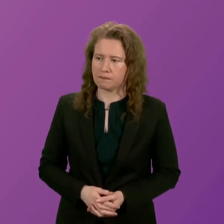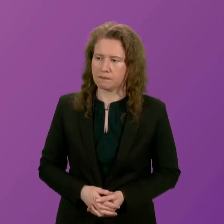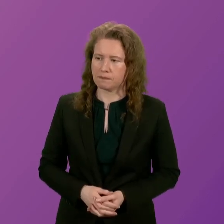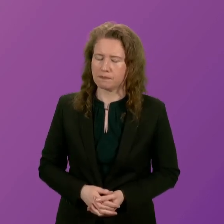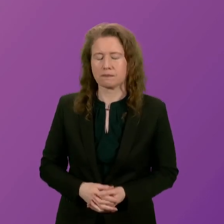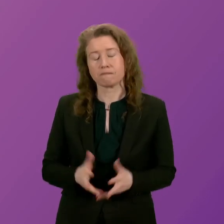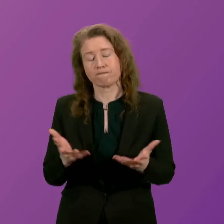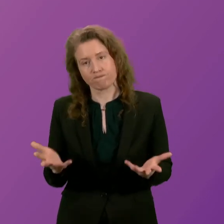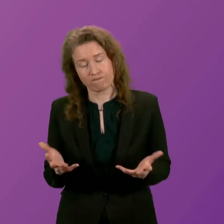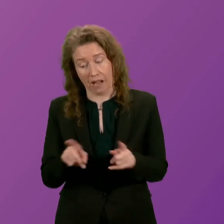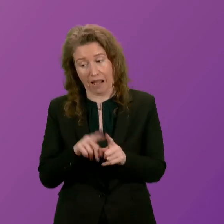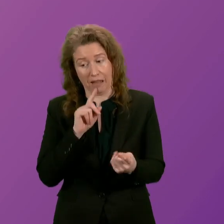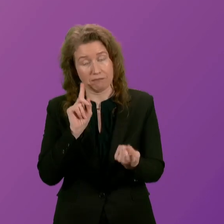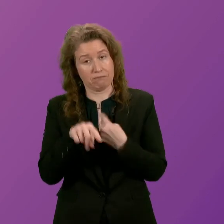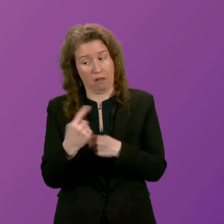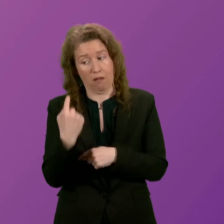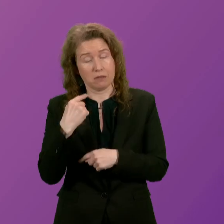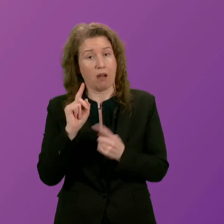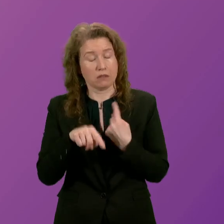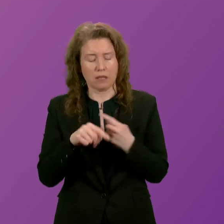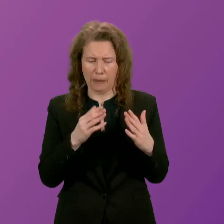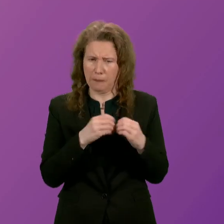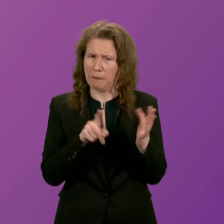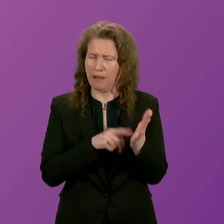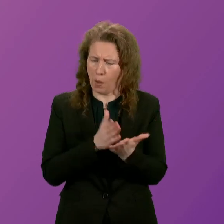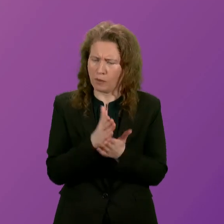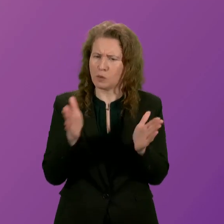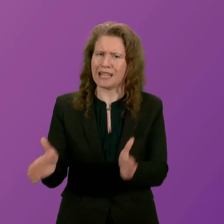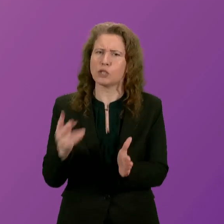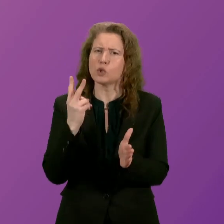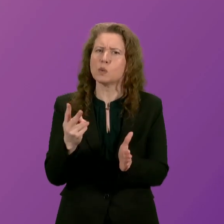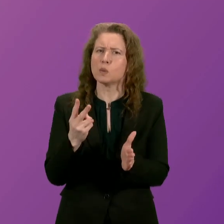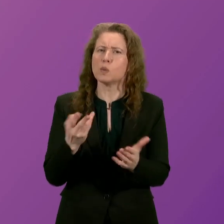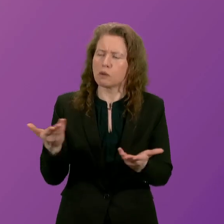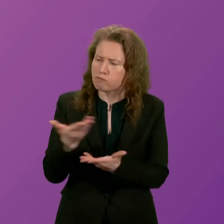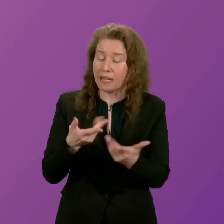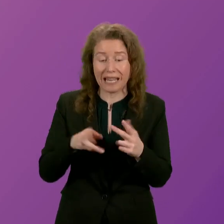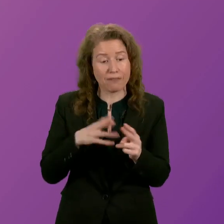As I said, the bill is going through stage 2 consideration. If amendments are lodged,